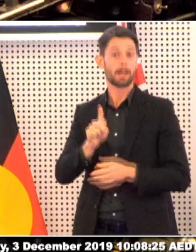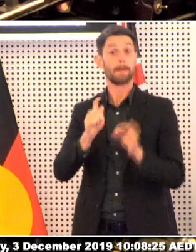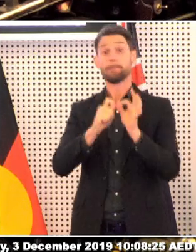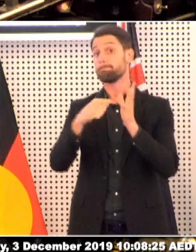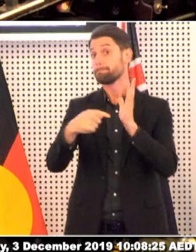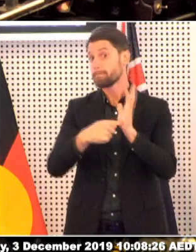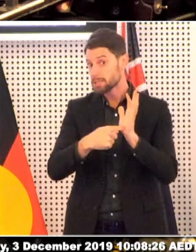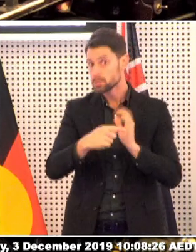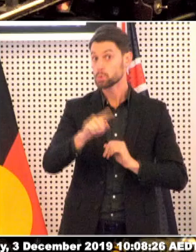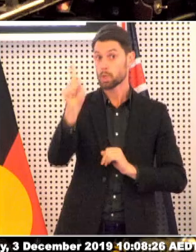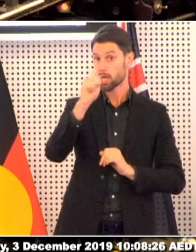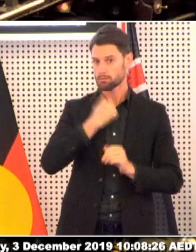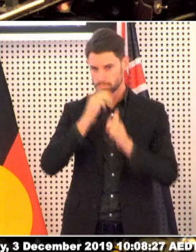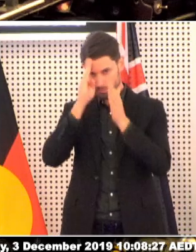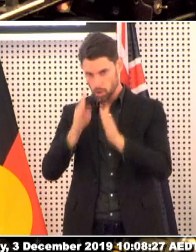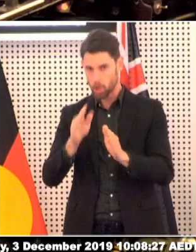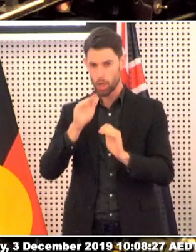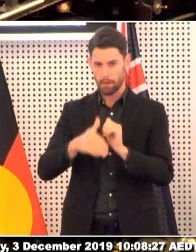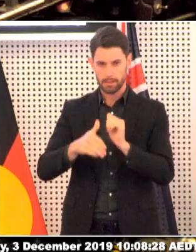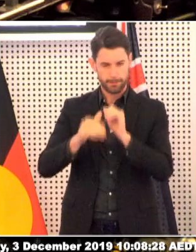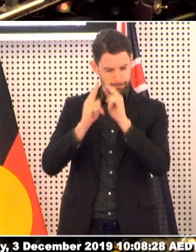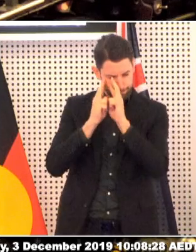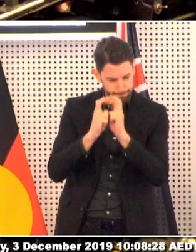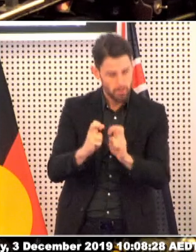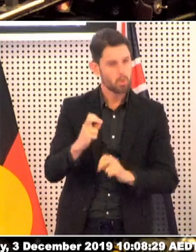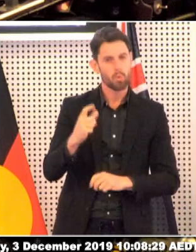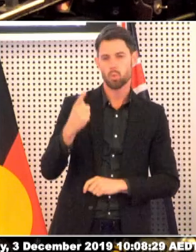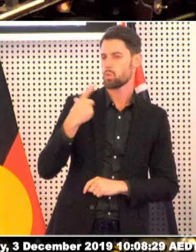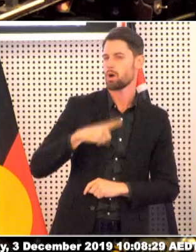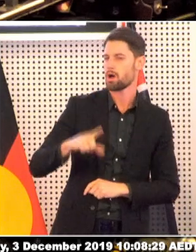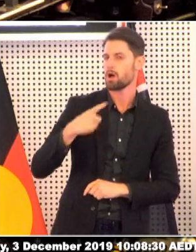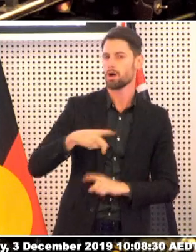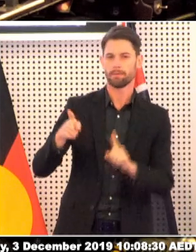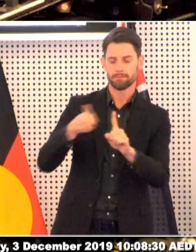of why violence, abuse occur.